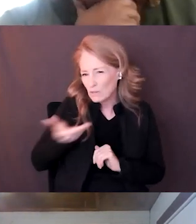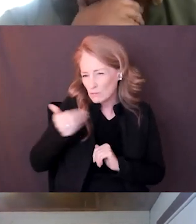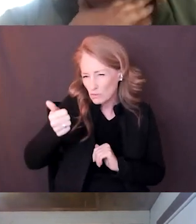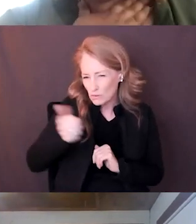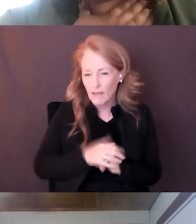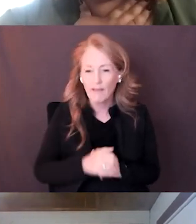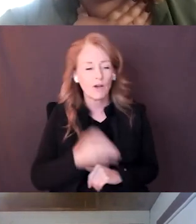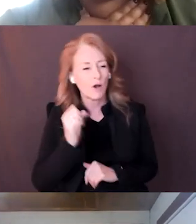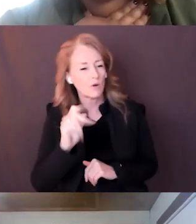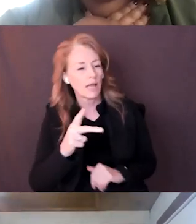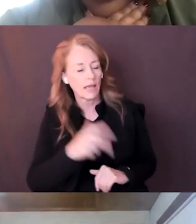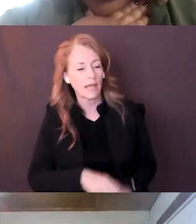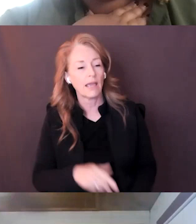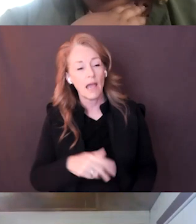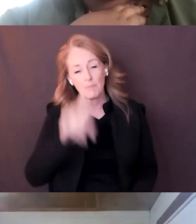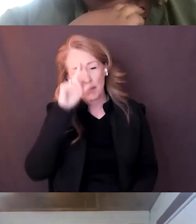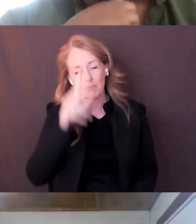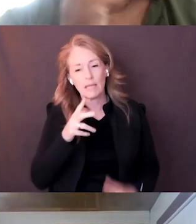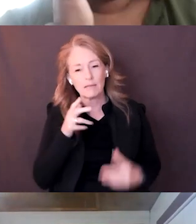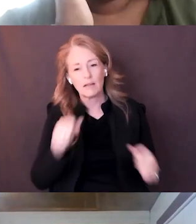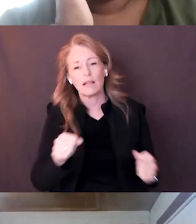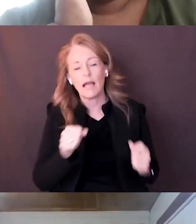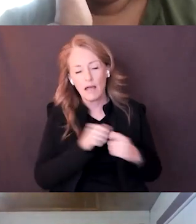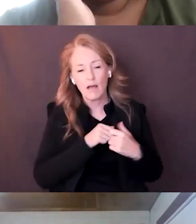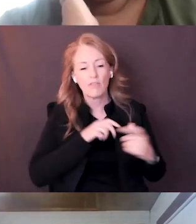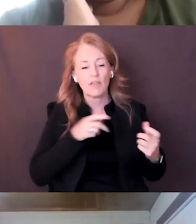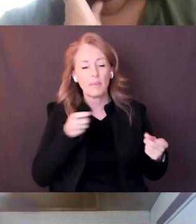I AM THE DIVISION HEALTH MANAGER AT THE OFFICE OF BEHAVIORAL